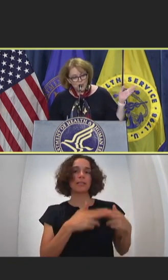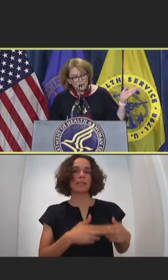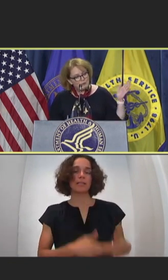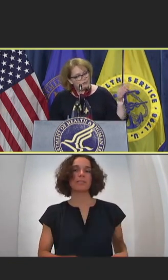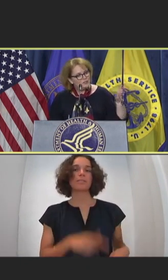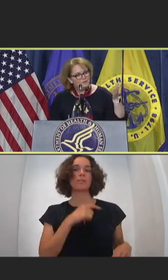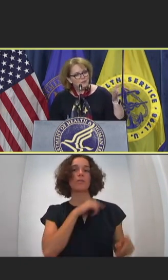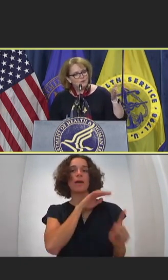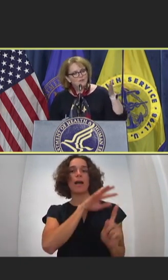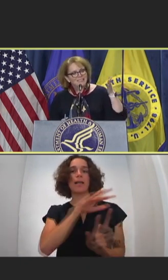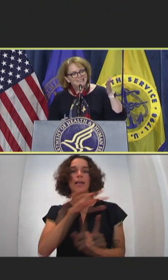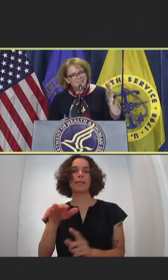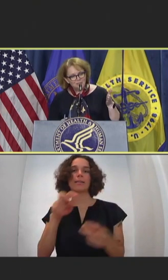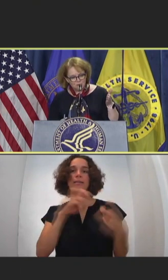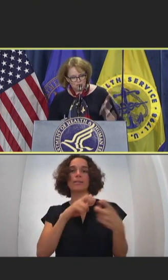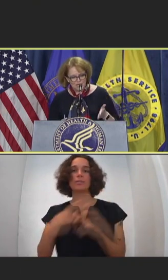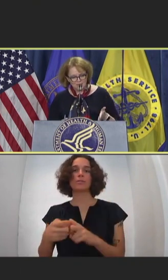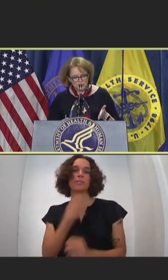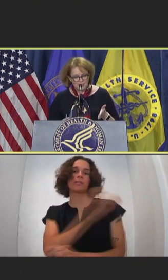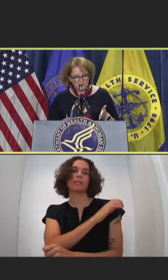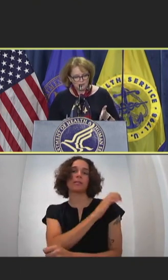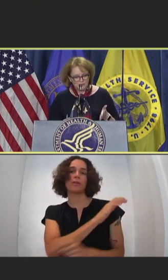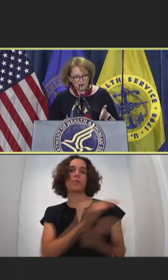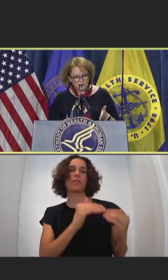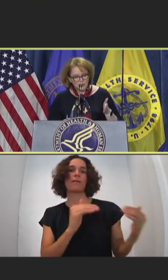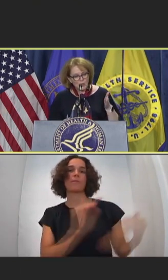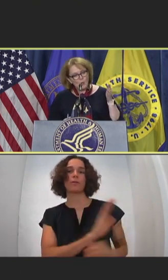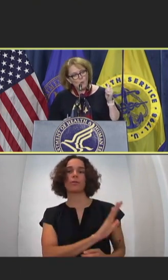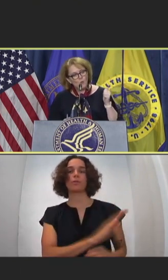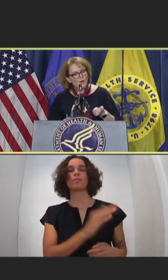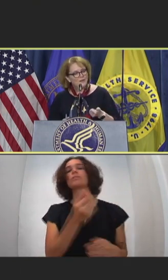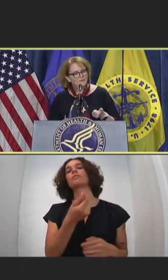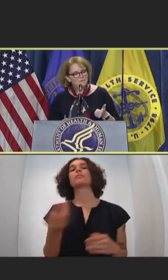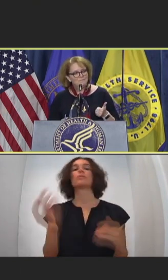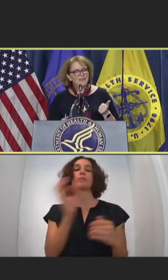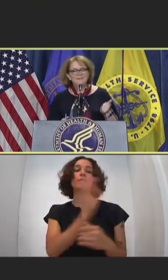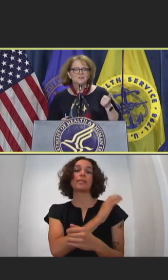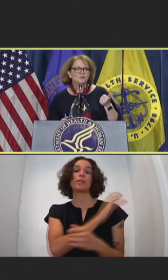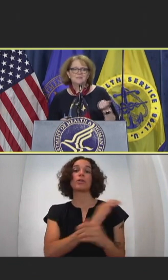So, just a few of the clinical challenges for folks. One of them -- and these are really